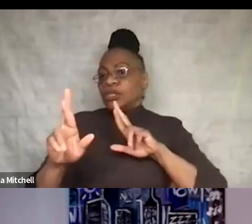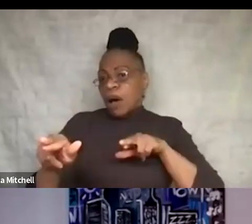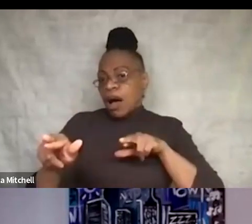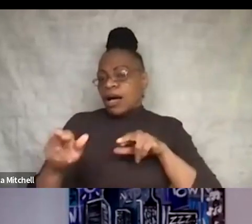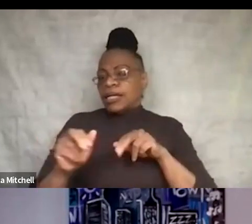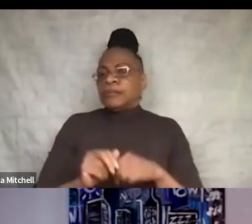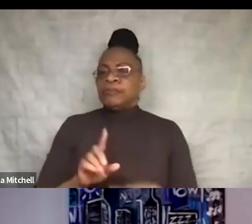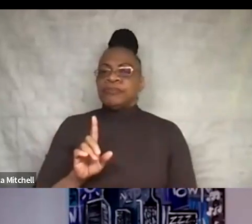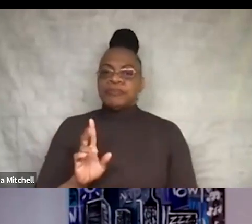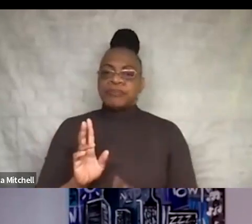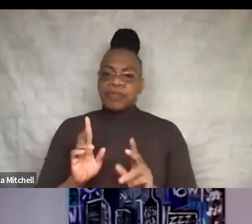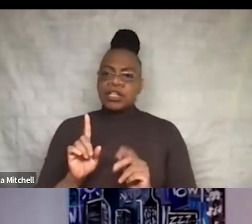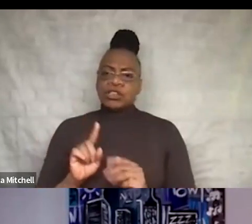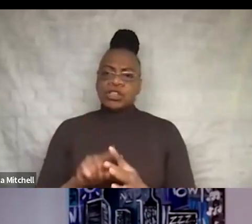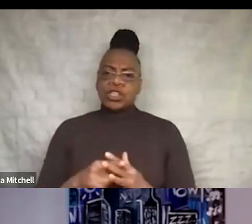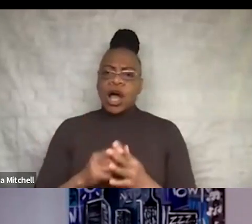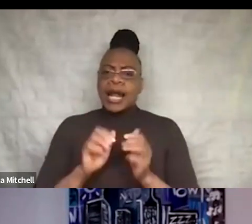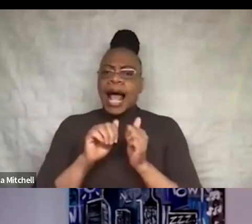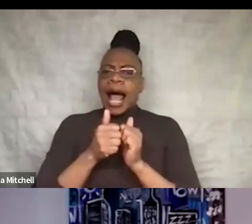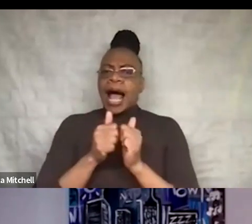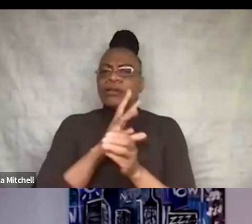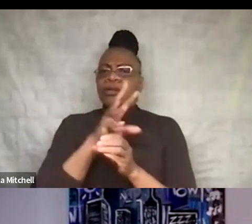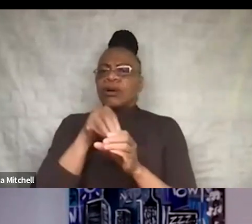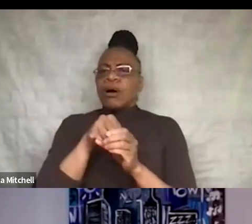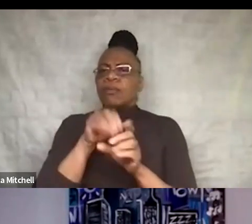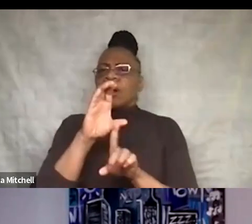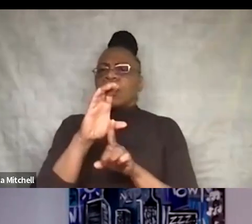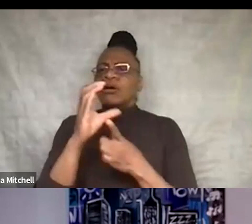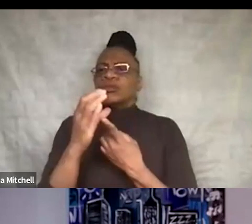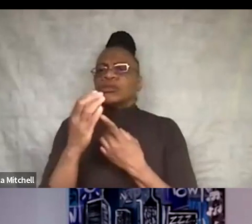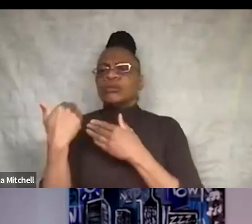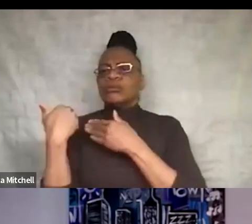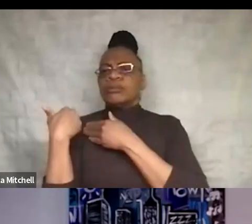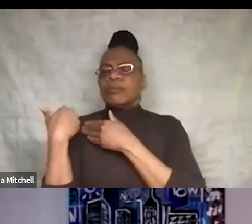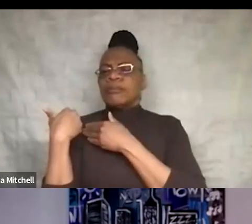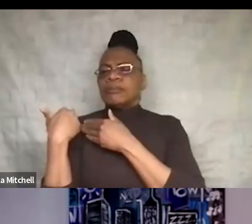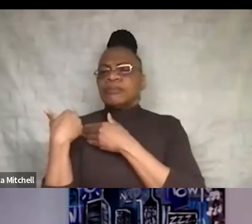And so, the first one I'm gonna start with is, how do you incorporate culturally responsive practices throughout your programs?